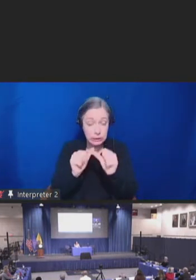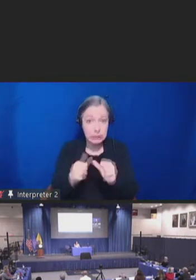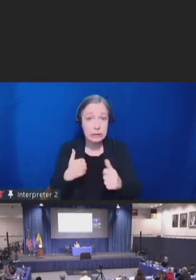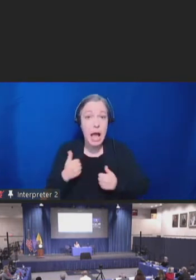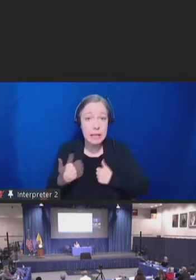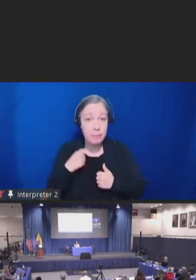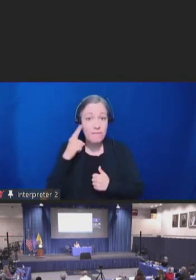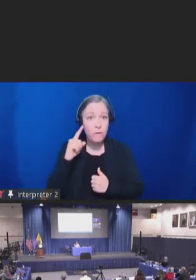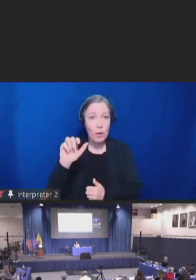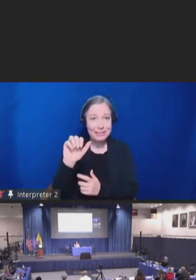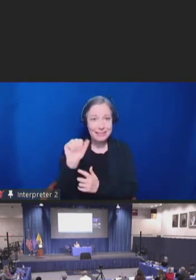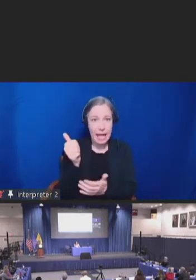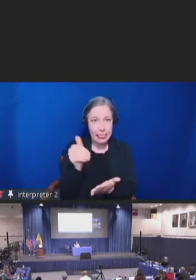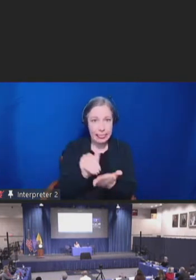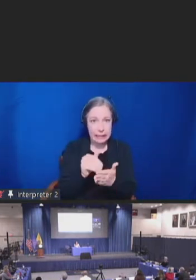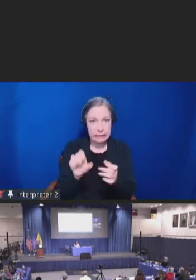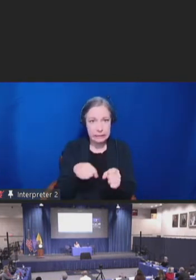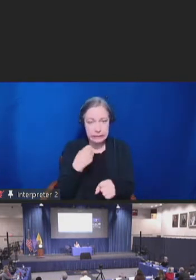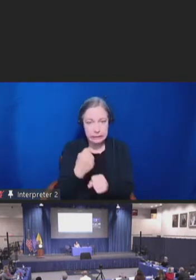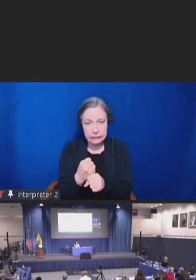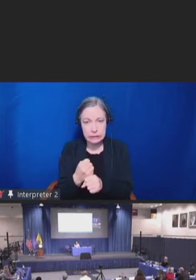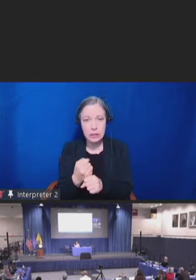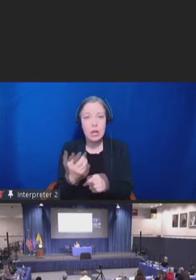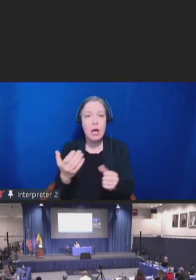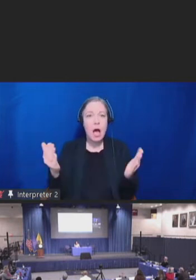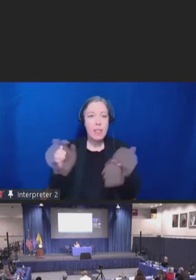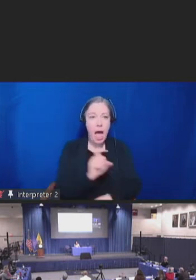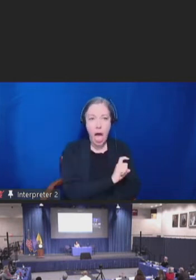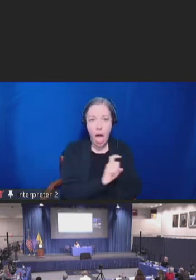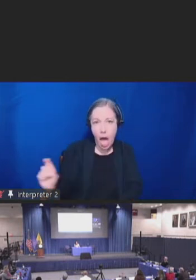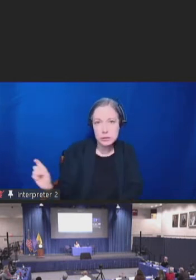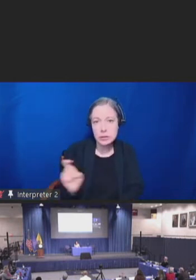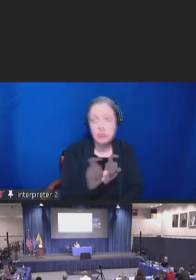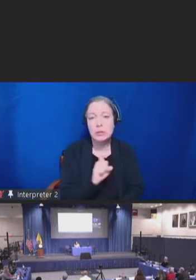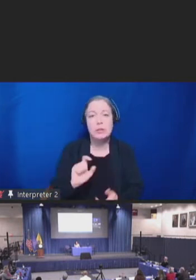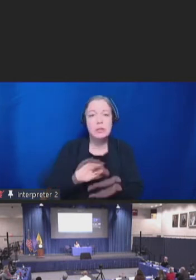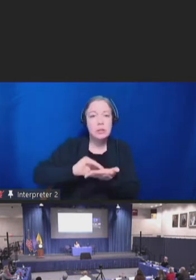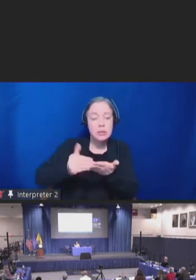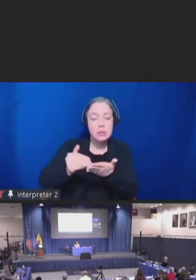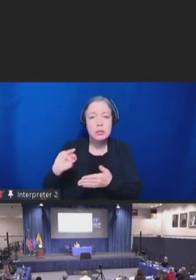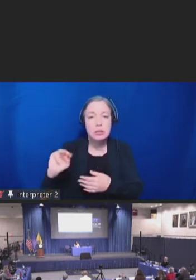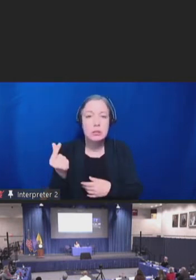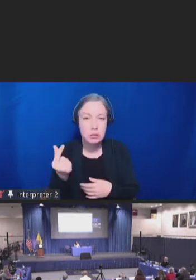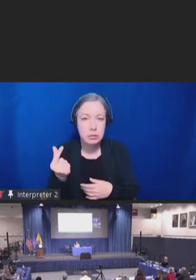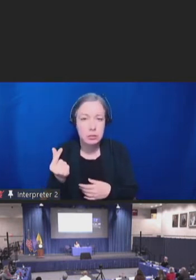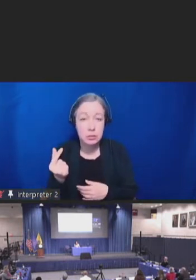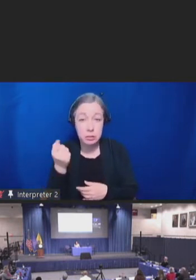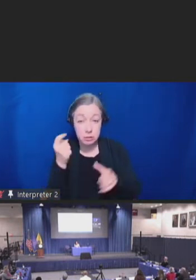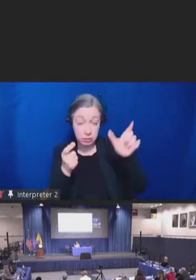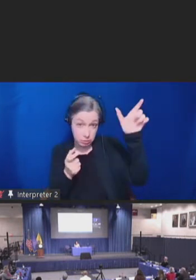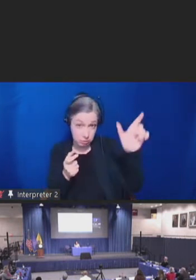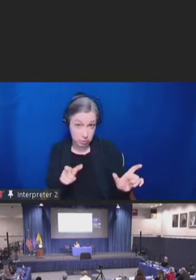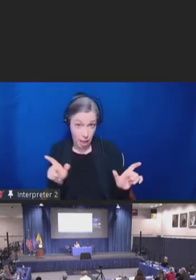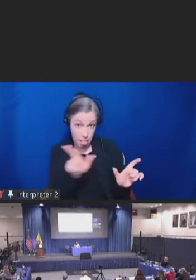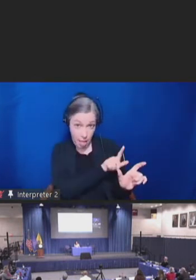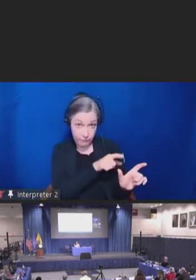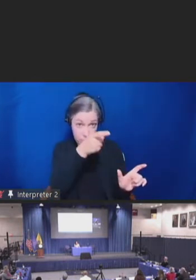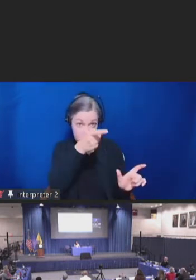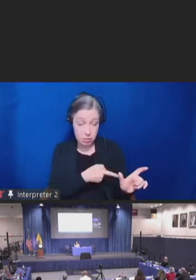And then the x-axis is vaccine-associated aluminum and milligrams. The left panel is the kids with eczema, more than 14,000.